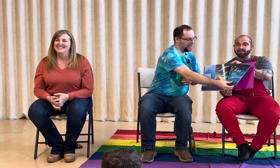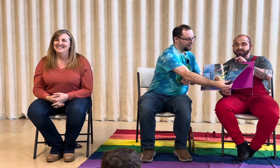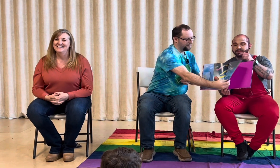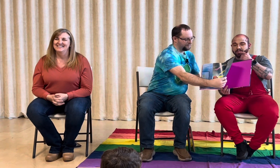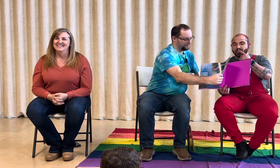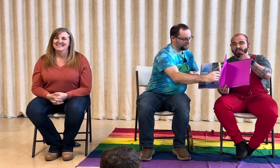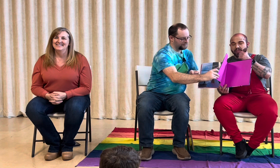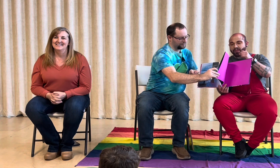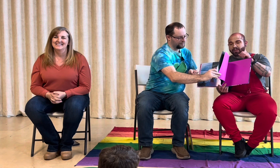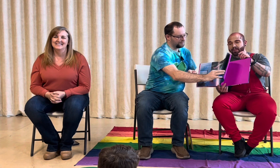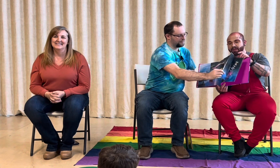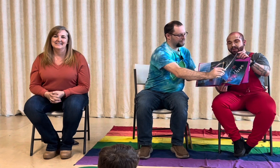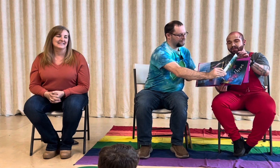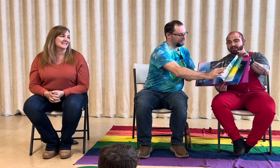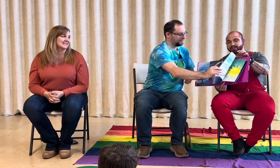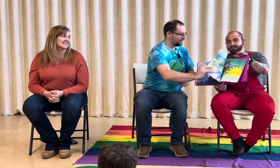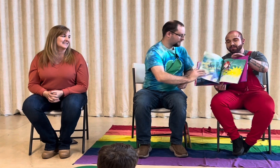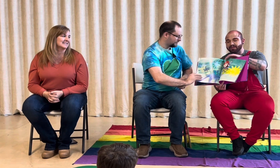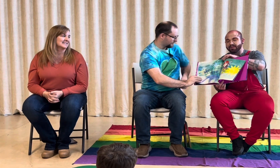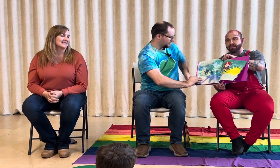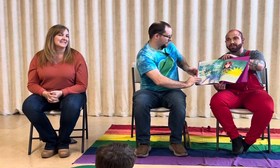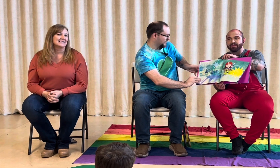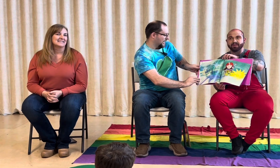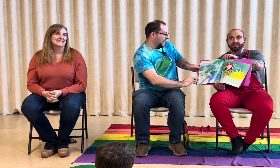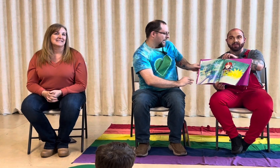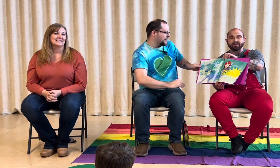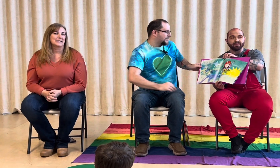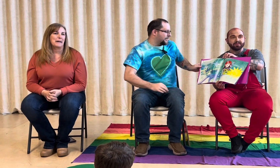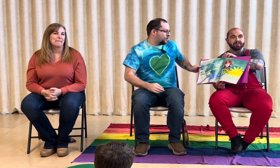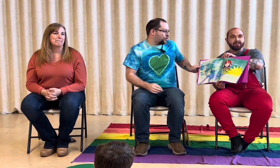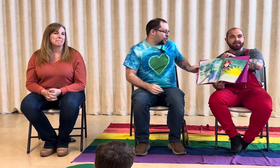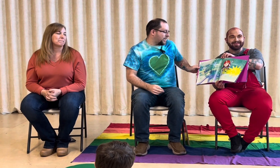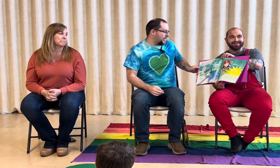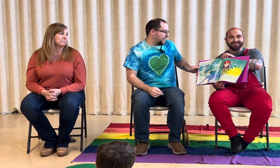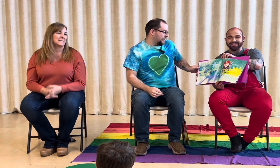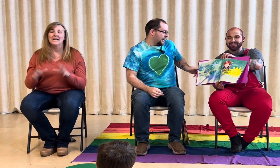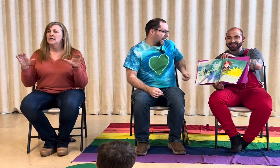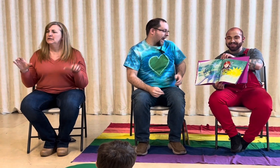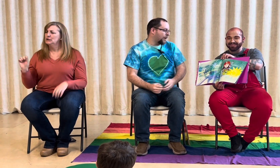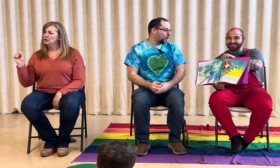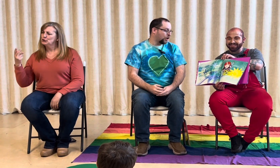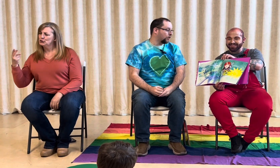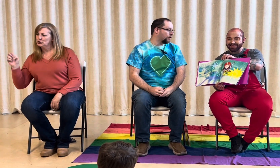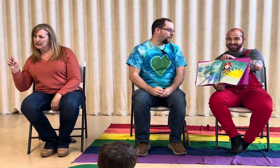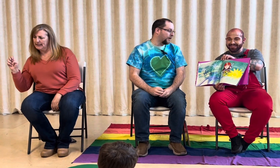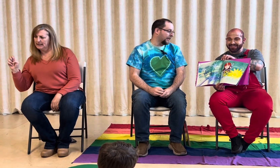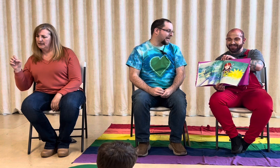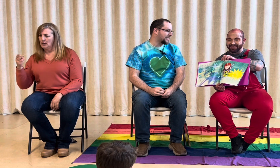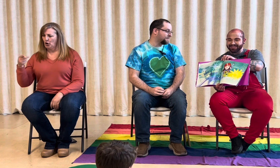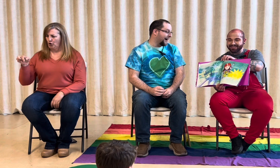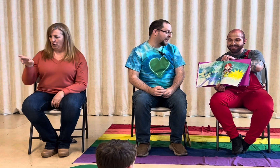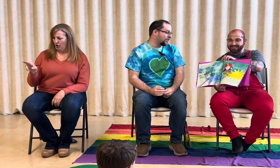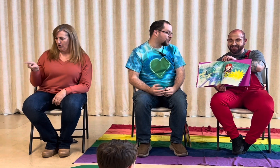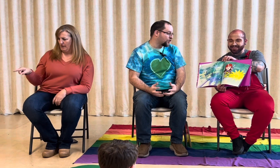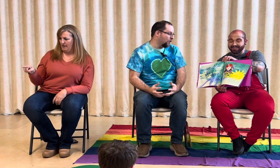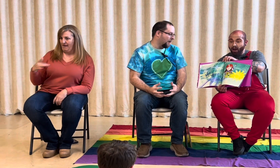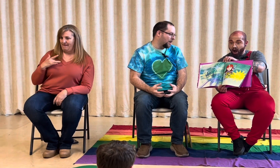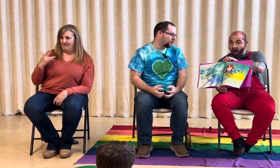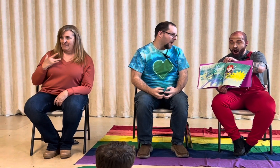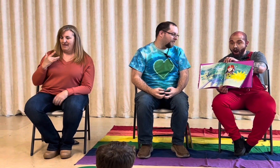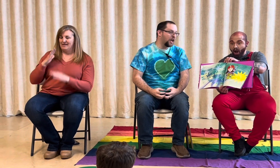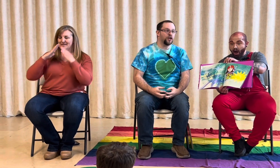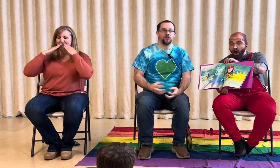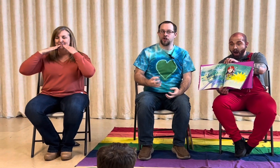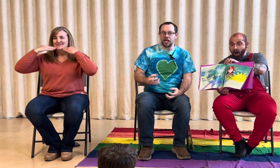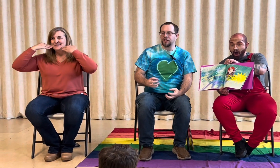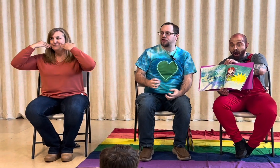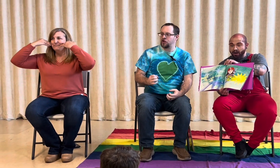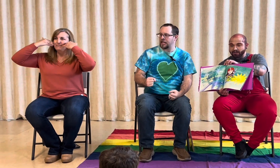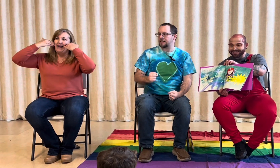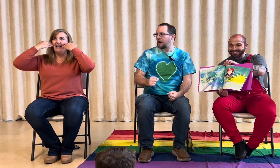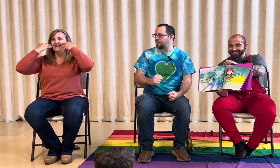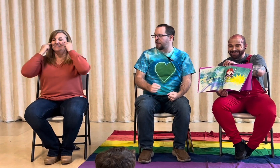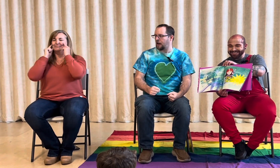right. Does she and her feel like smiling so much that your cheeks just might fall